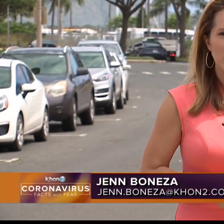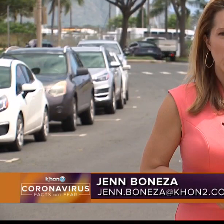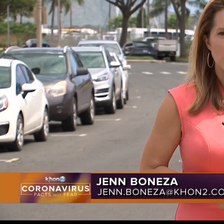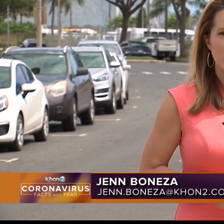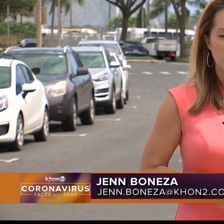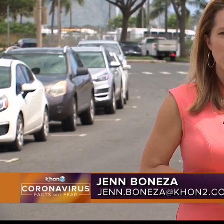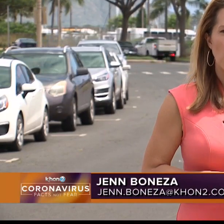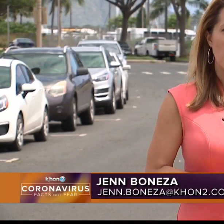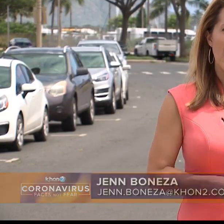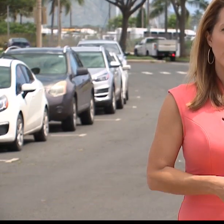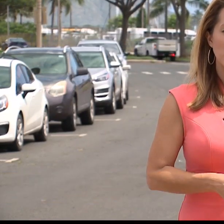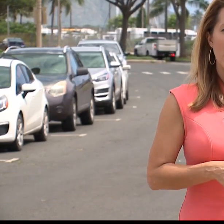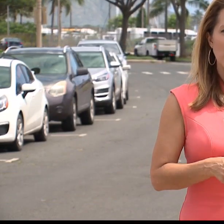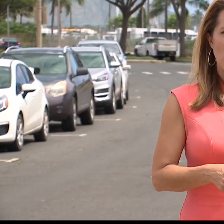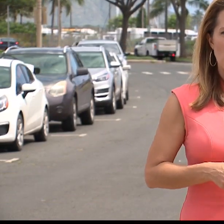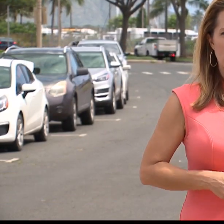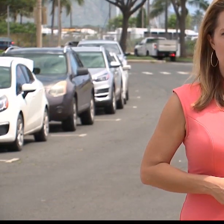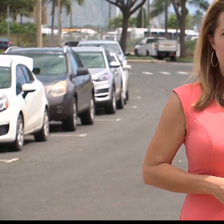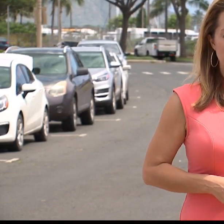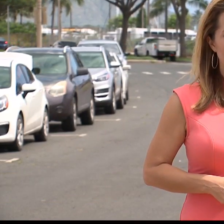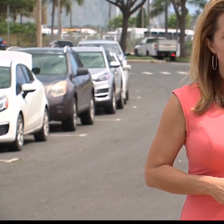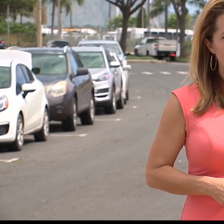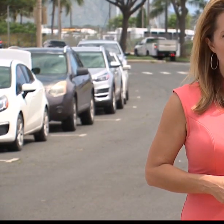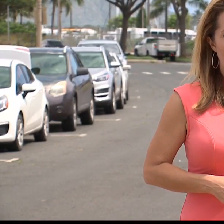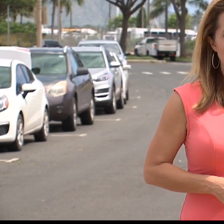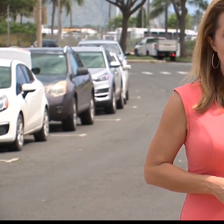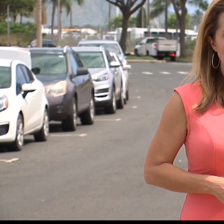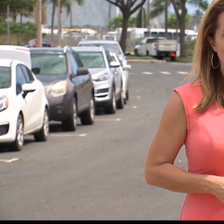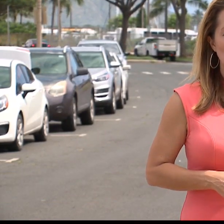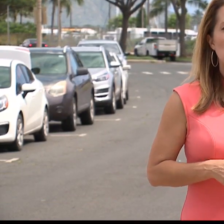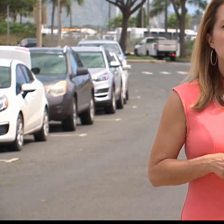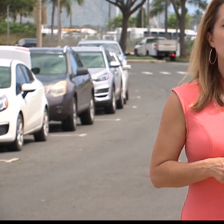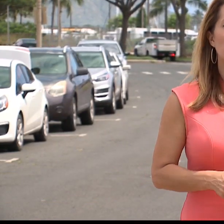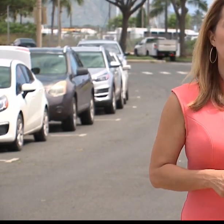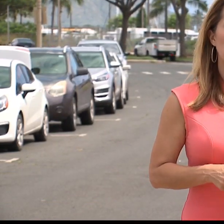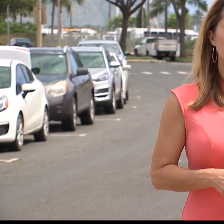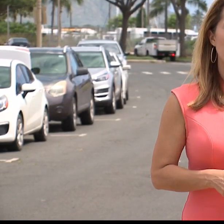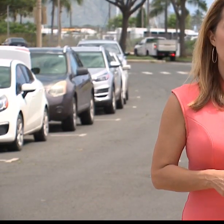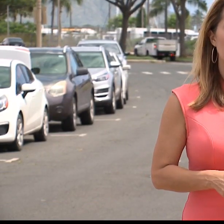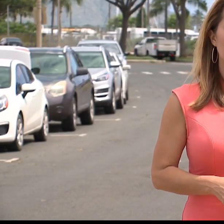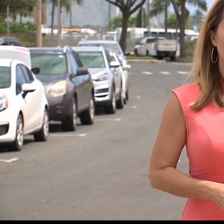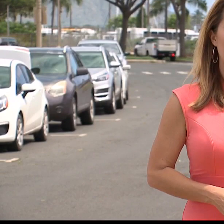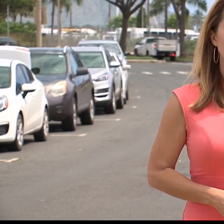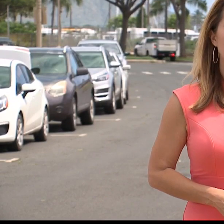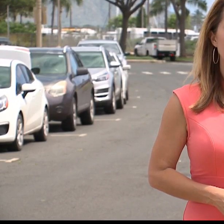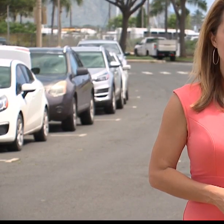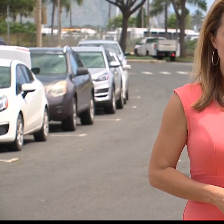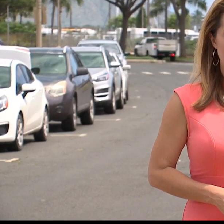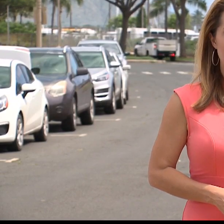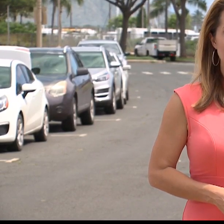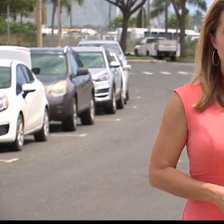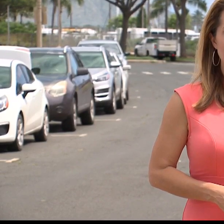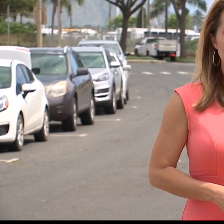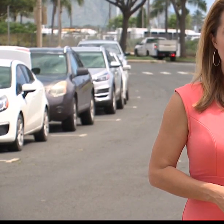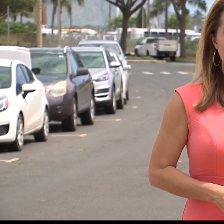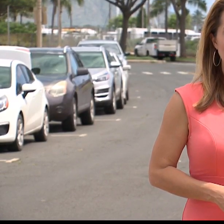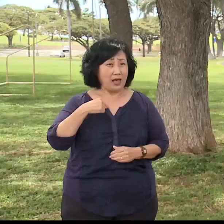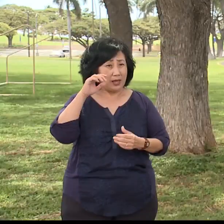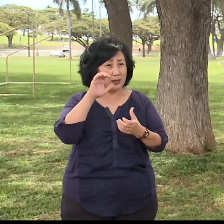"THE ONLY WAY WE'RE GOING TO GET OUT OF THIS AND GET TO THE OTHER SIDE IS THROUGH TESTING."